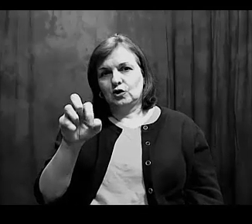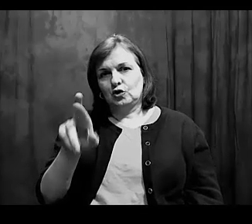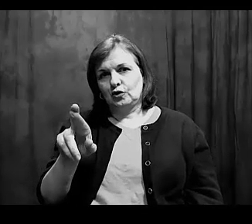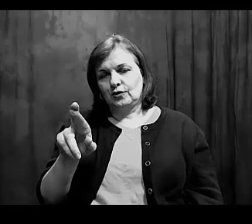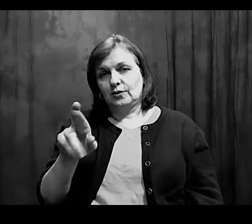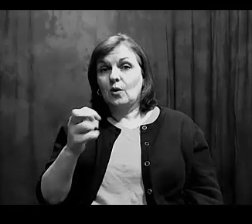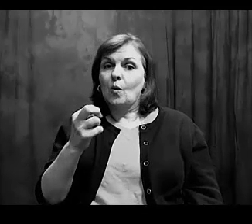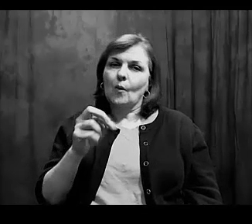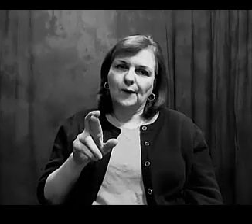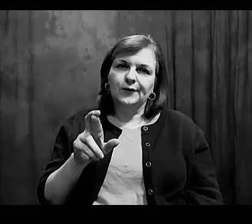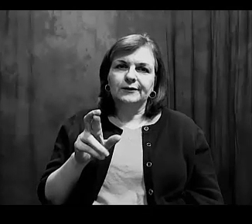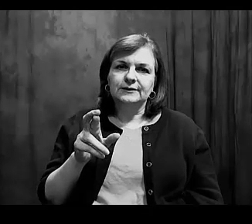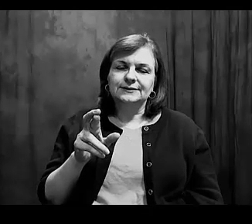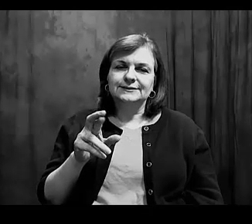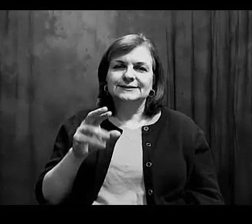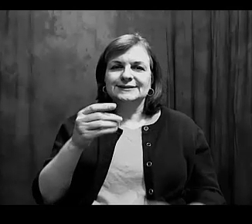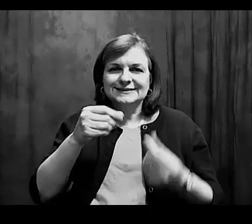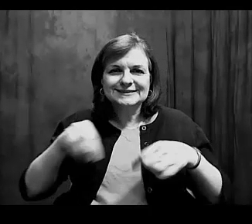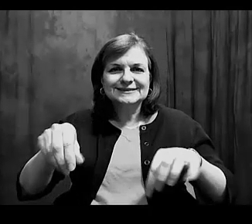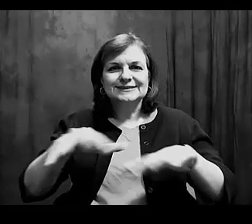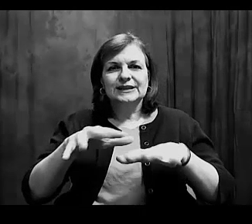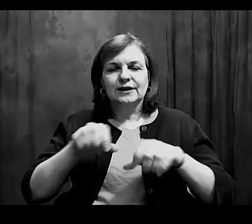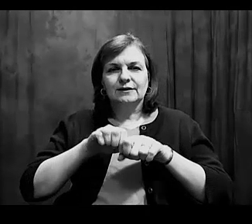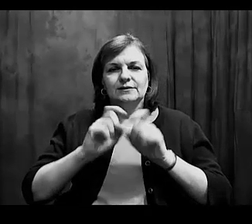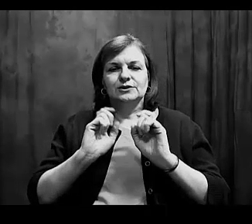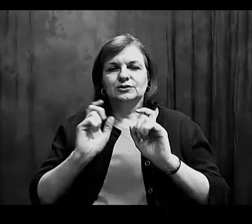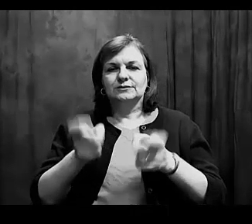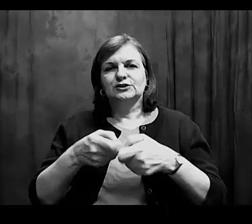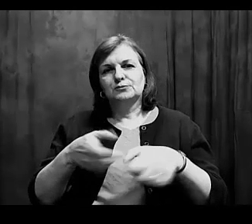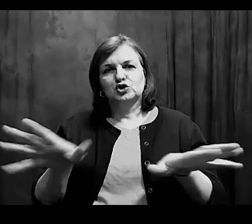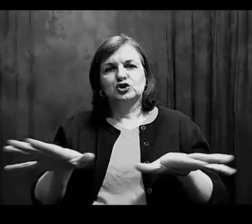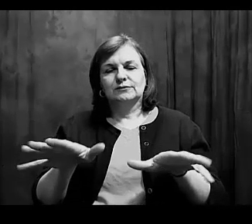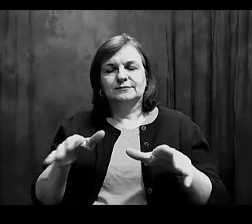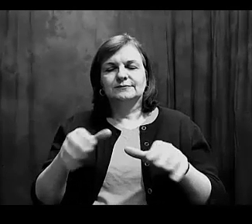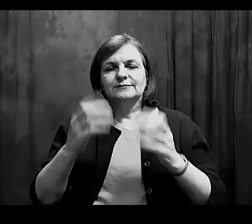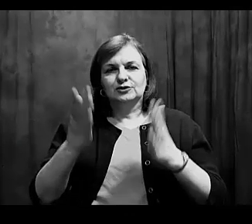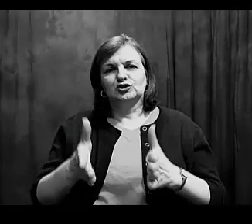or seed dispersers